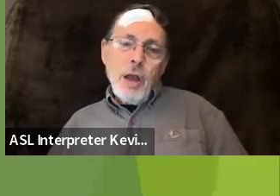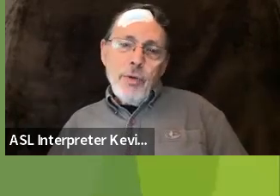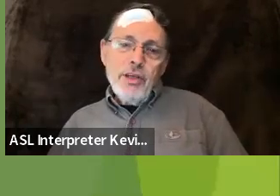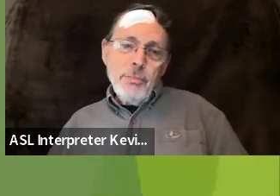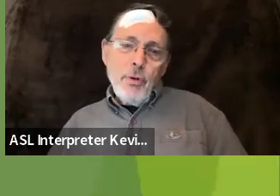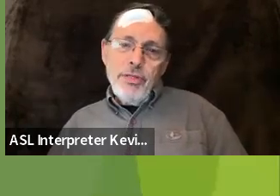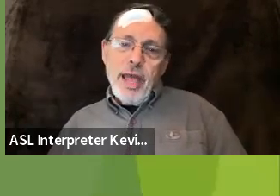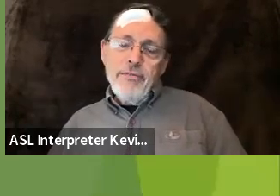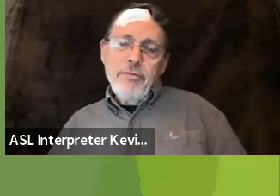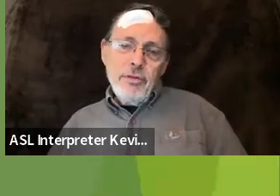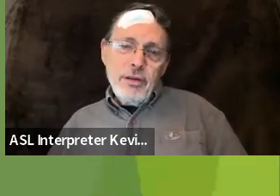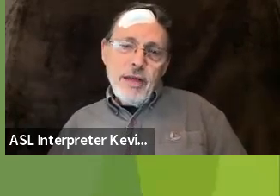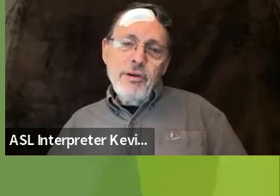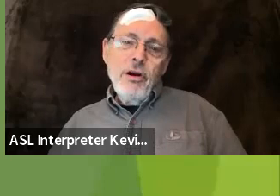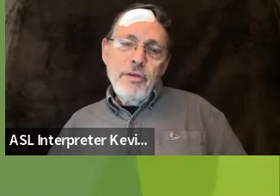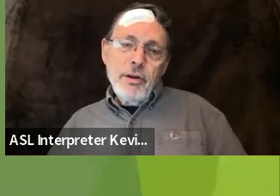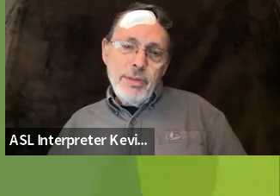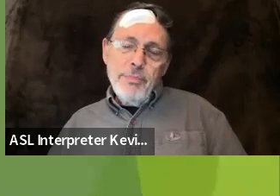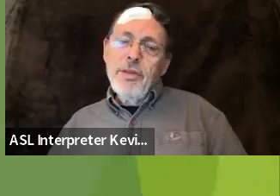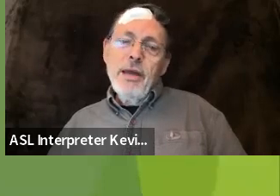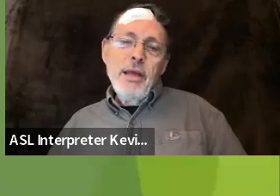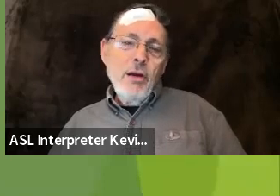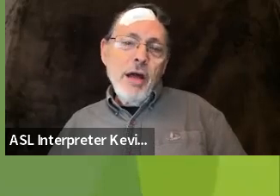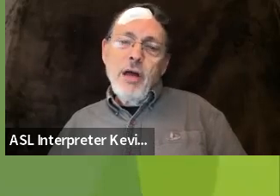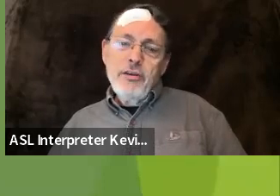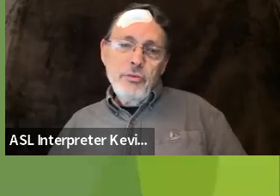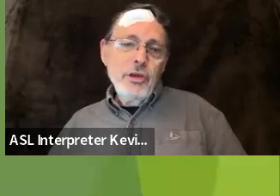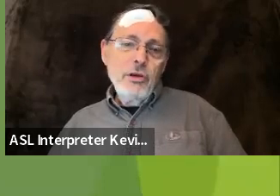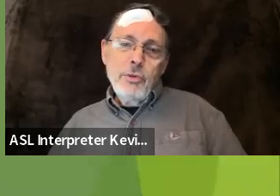So I really support that for the deaf and hard of hearing people, that hotline. It's really good.